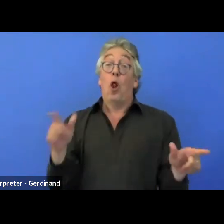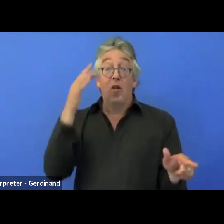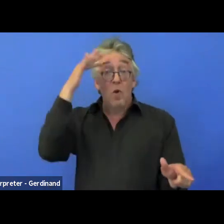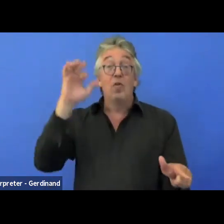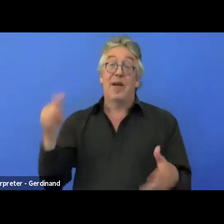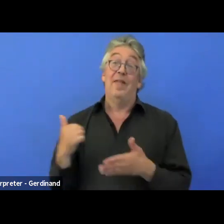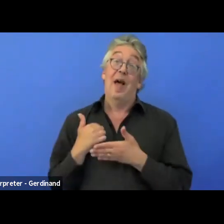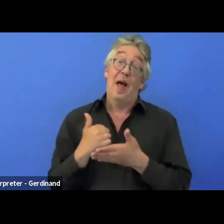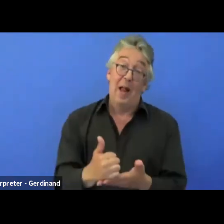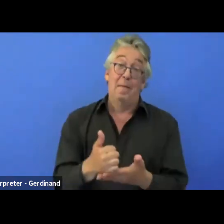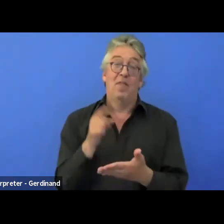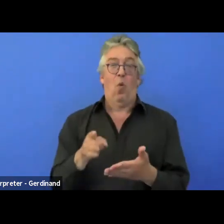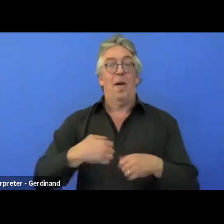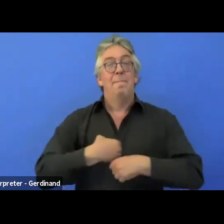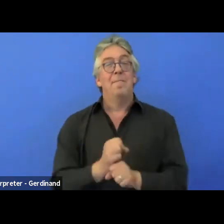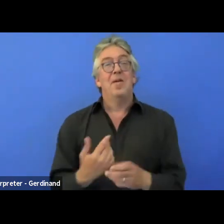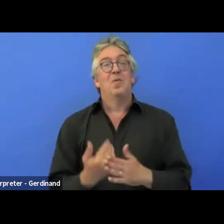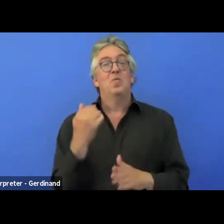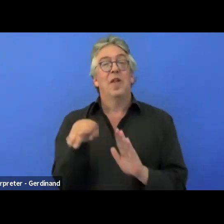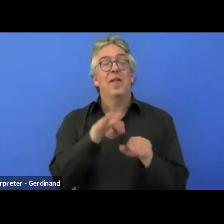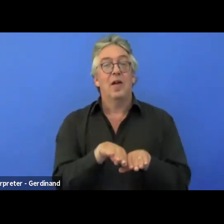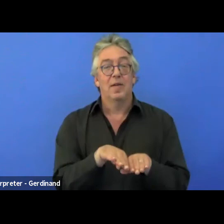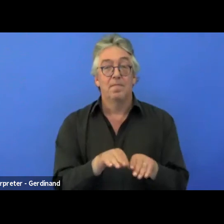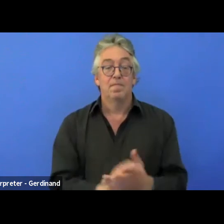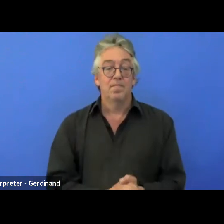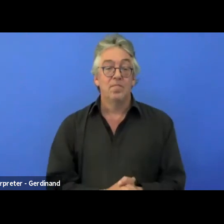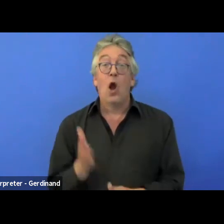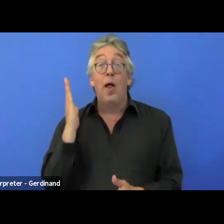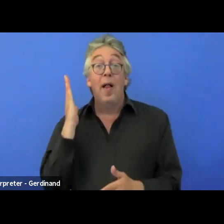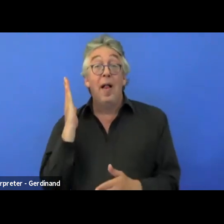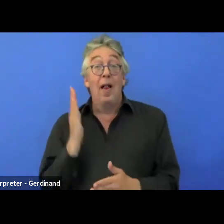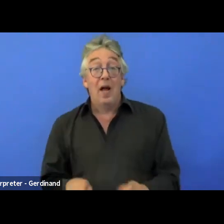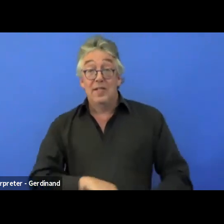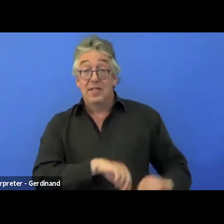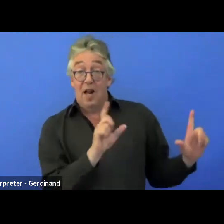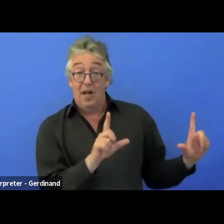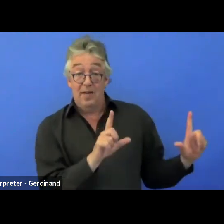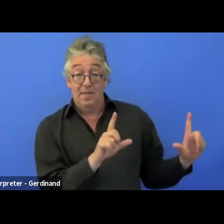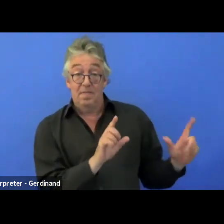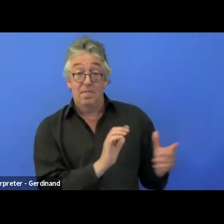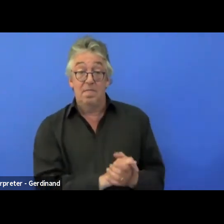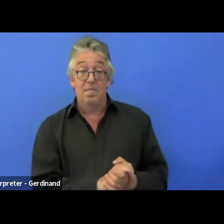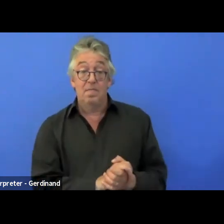Next and final slide. I always like to conclude the presentation